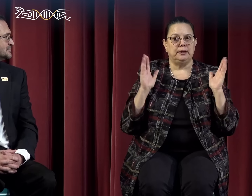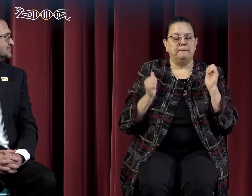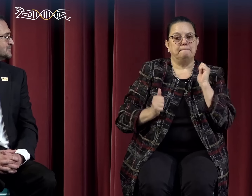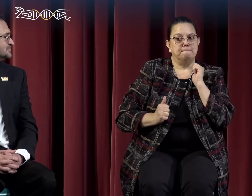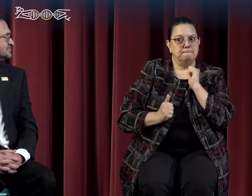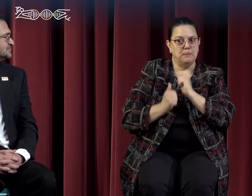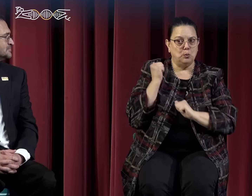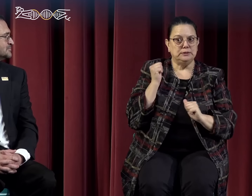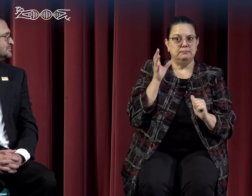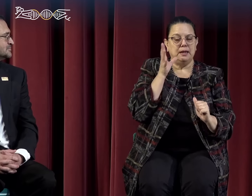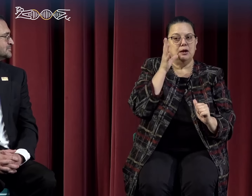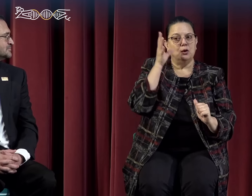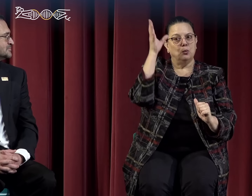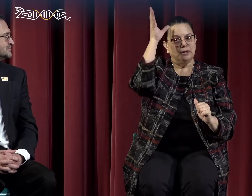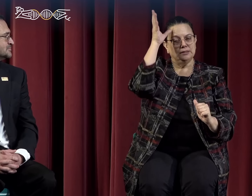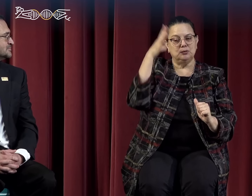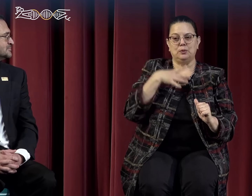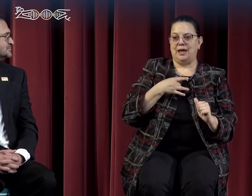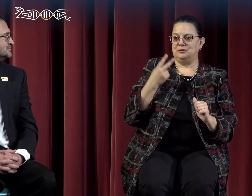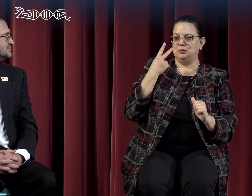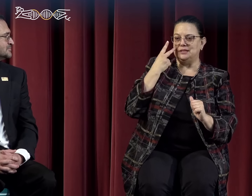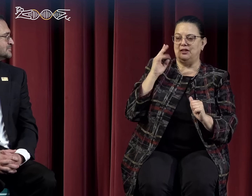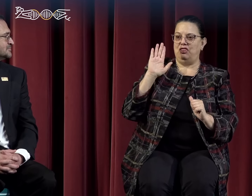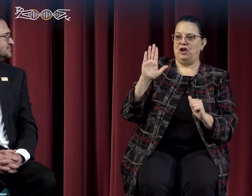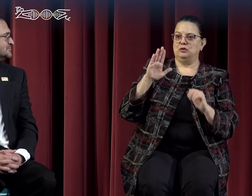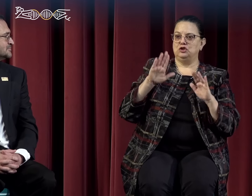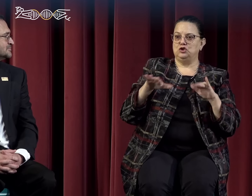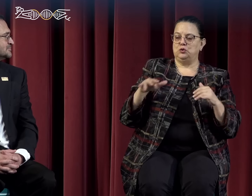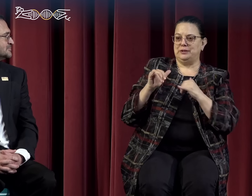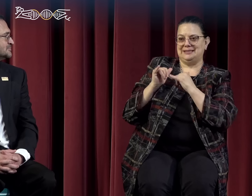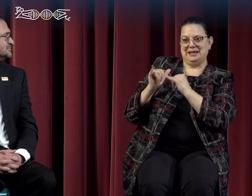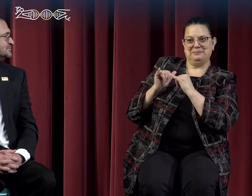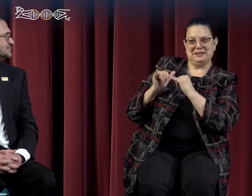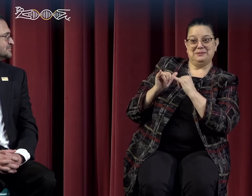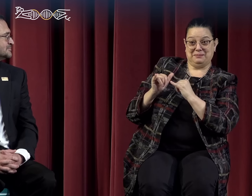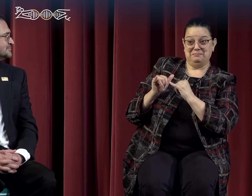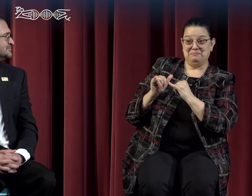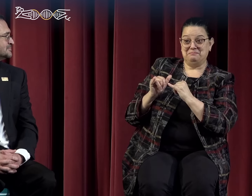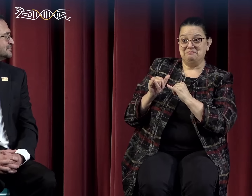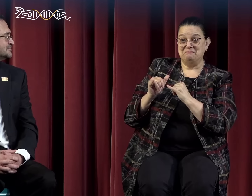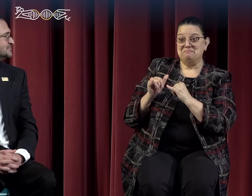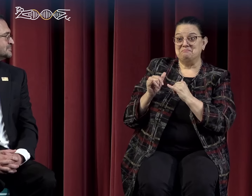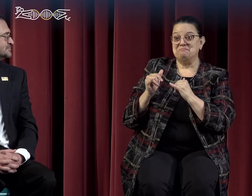As generally most parents would like to see children who are similar to